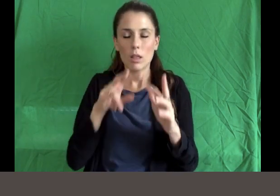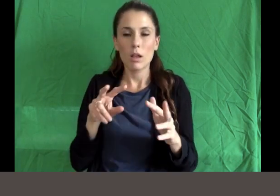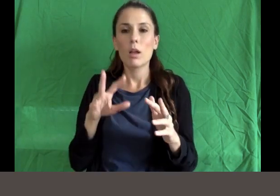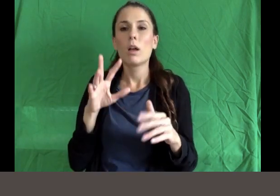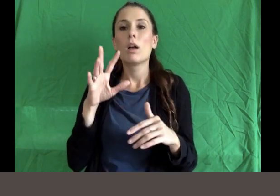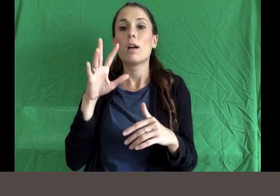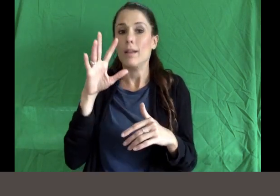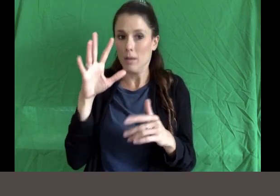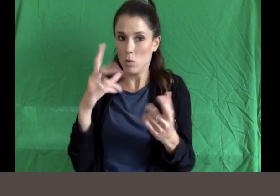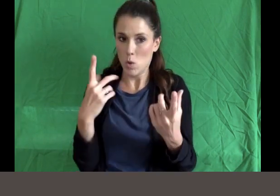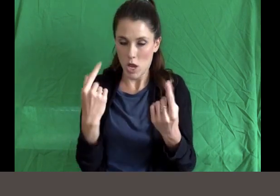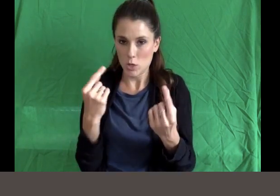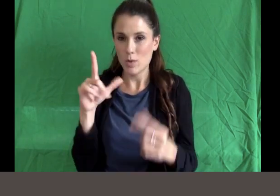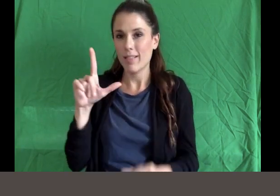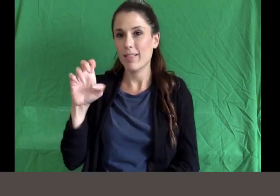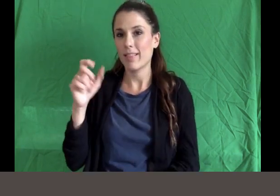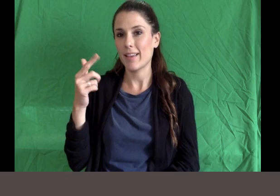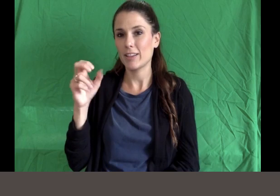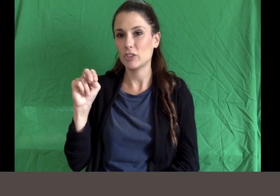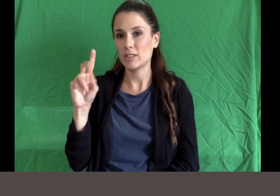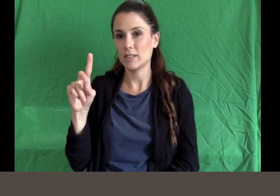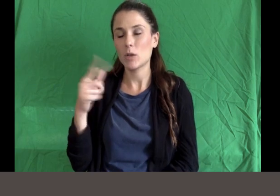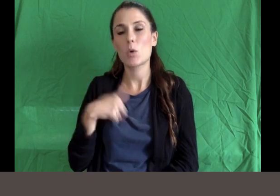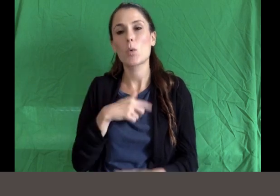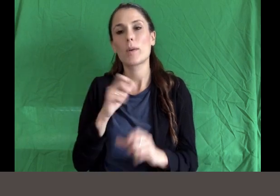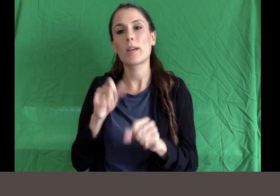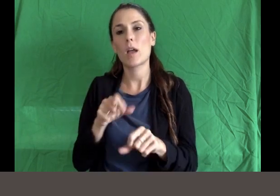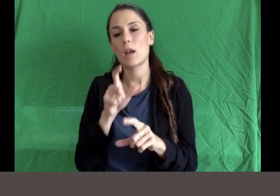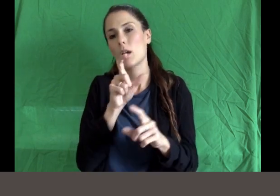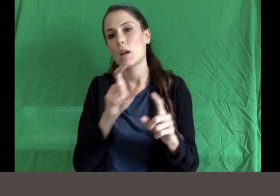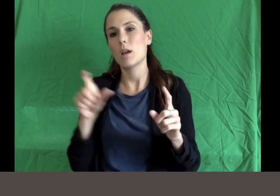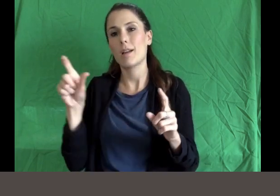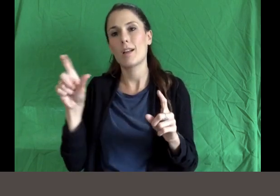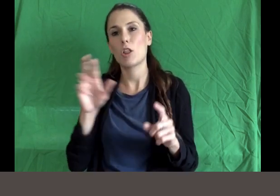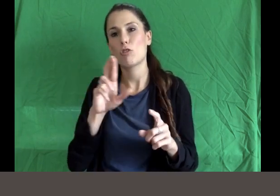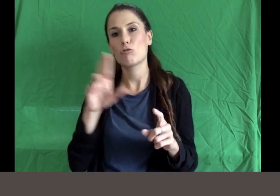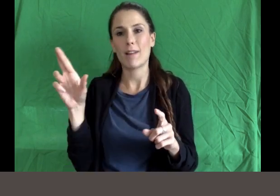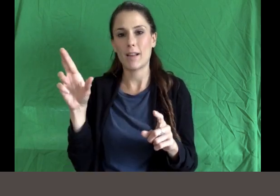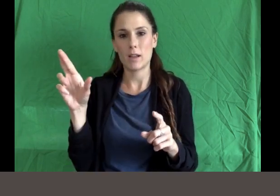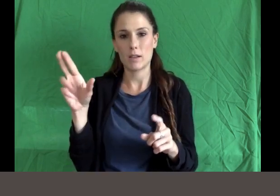gets our legend a little bit close to the line so although i still need to do glance back and forth